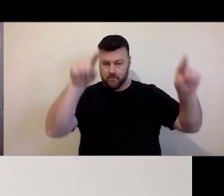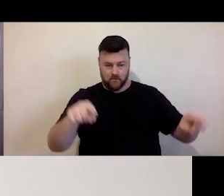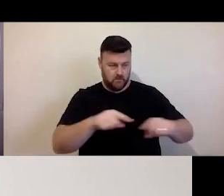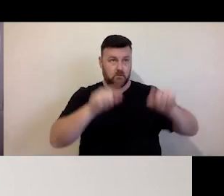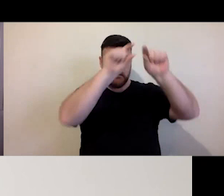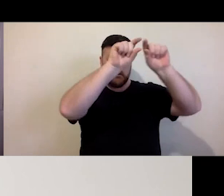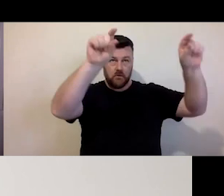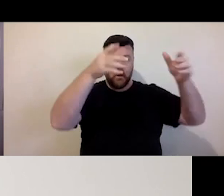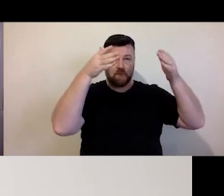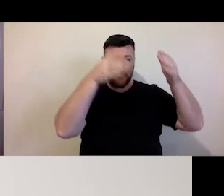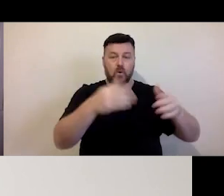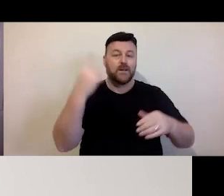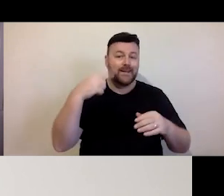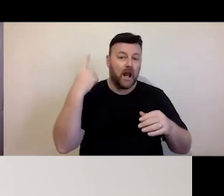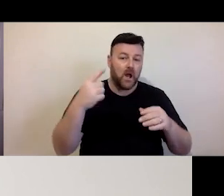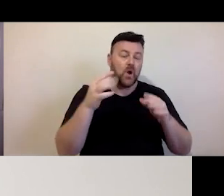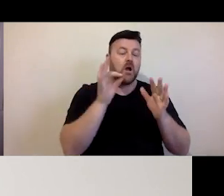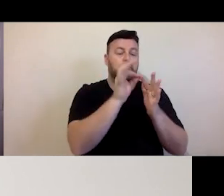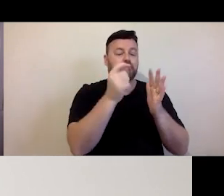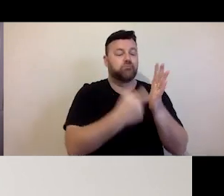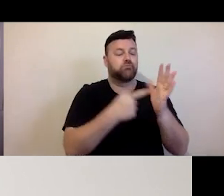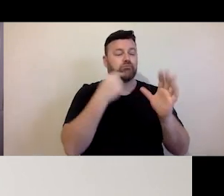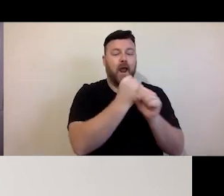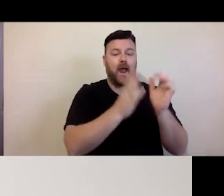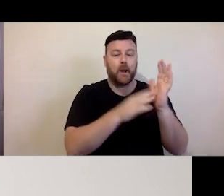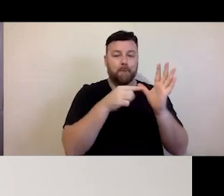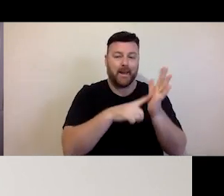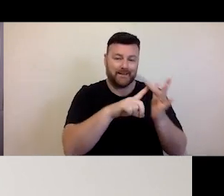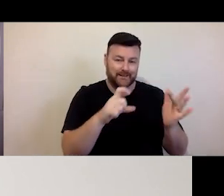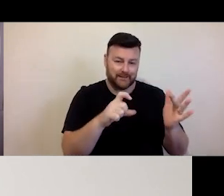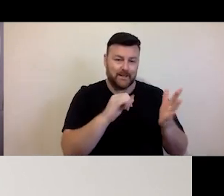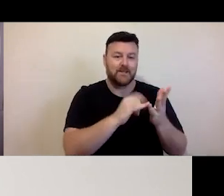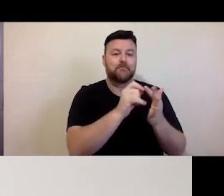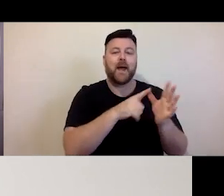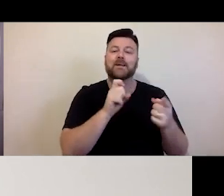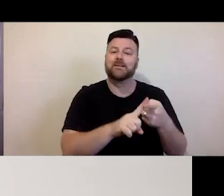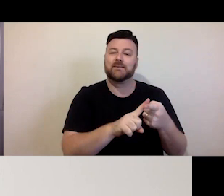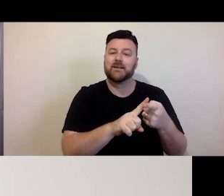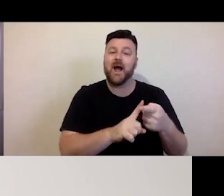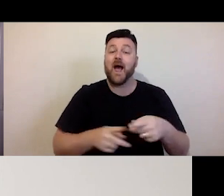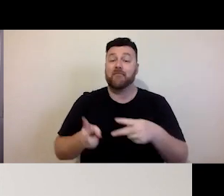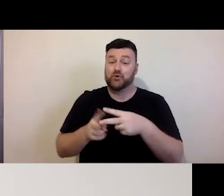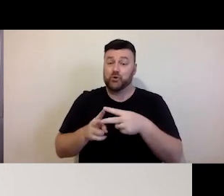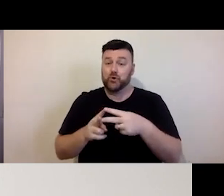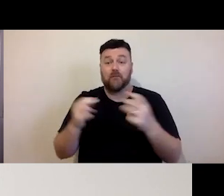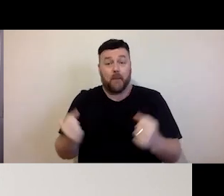I want to talk about how there's power in being naive. The two bullet points that are there, there's power